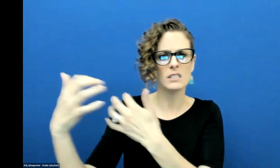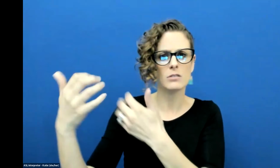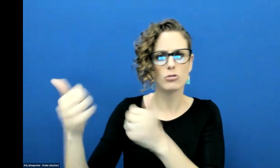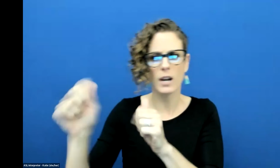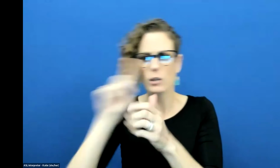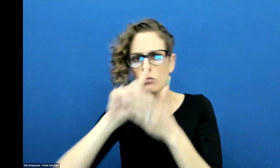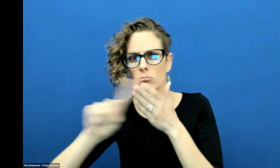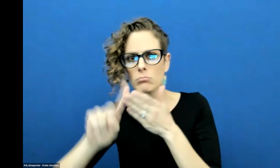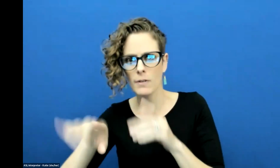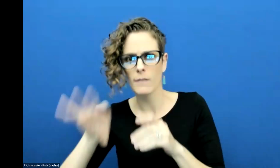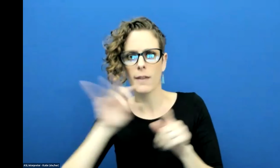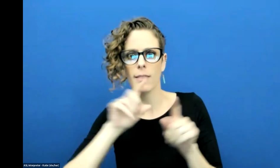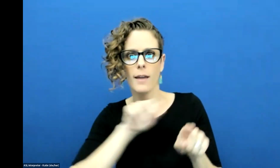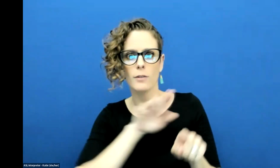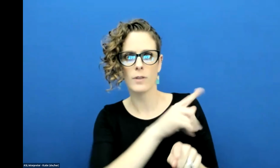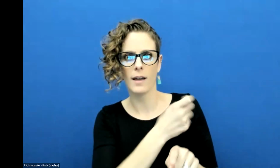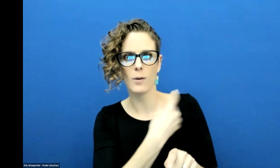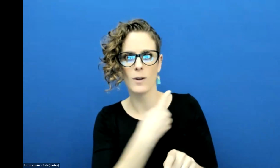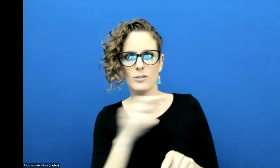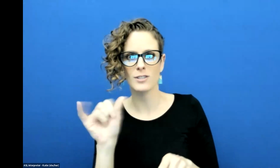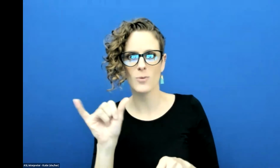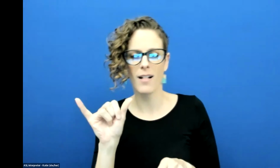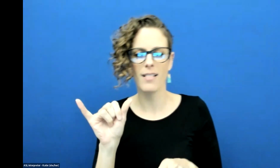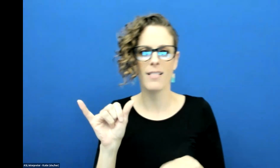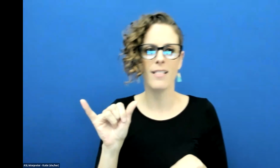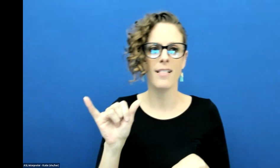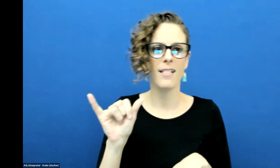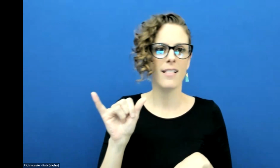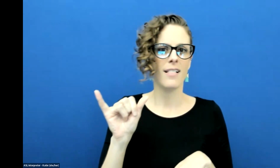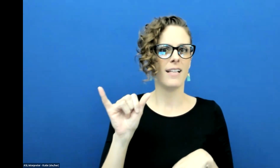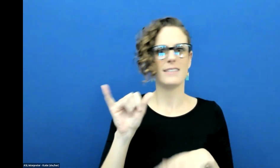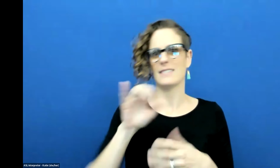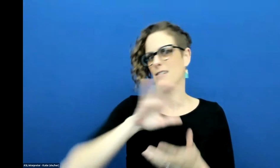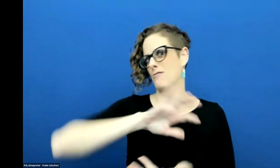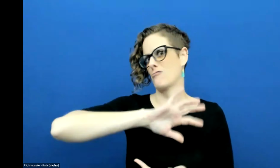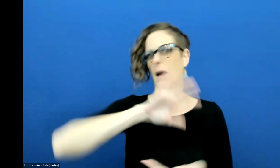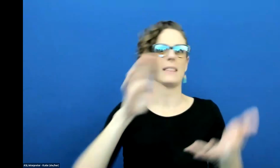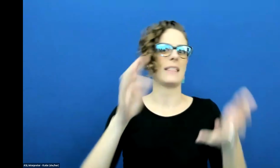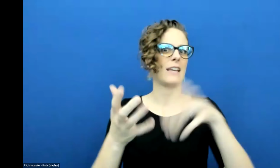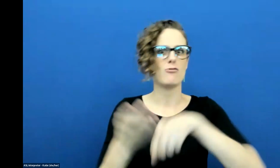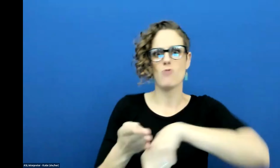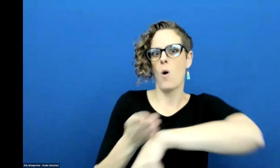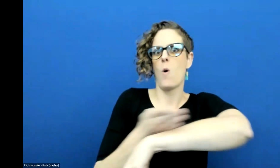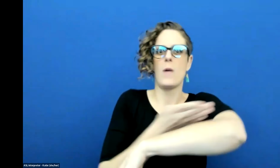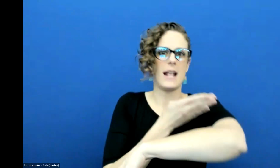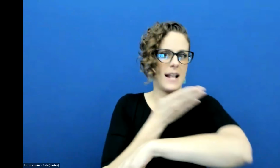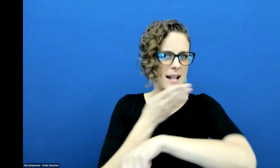question as well so it's a it's a it's a rapidly growing space using Smart Home Tech to help people